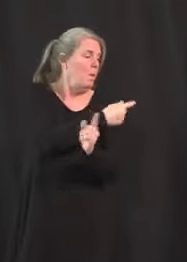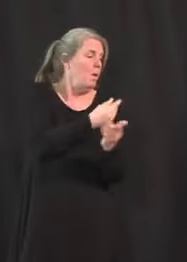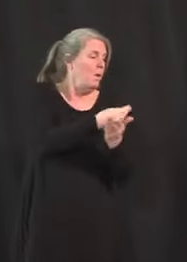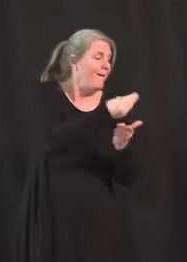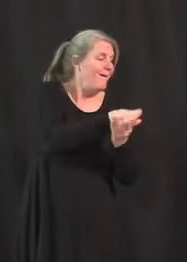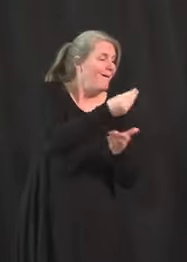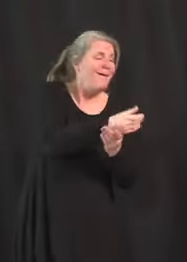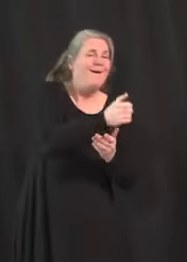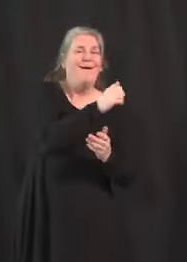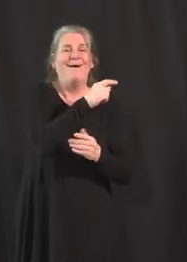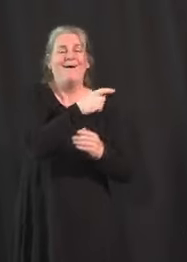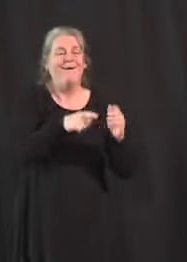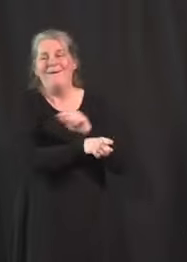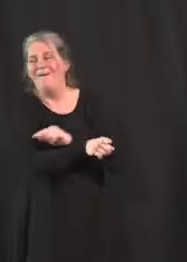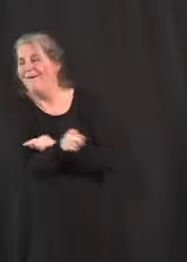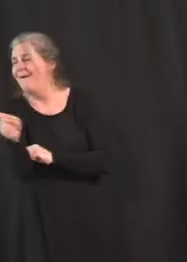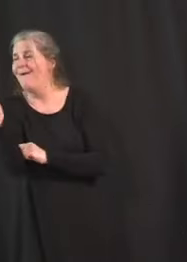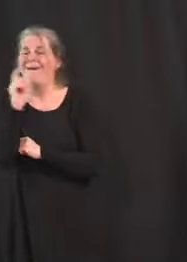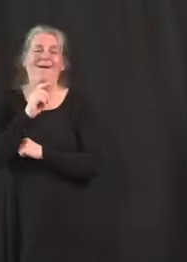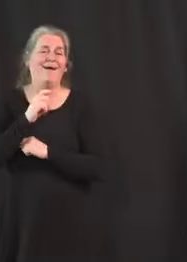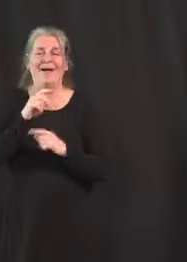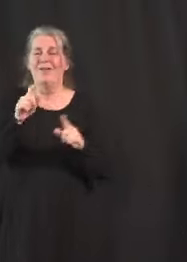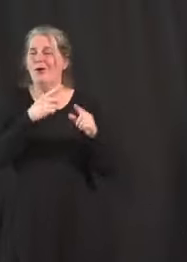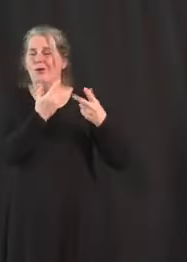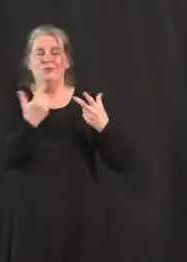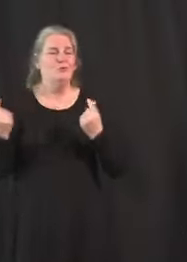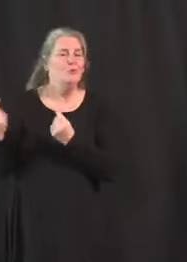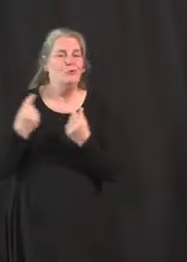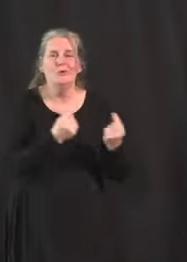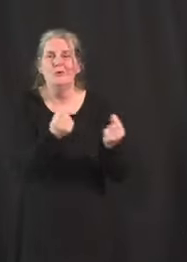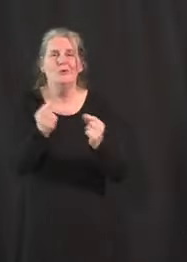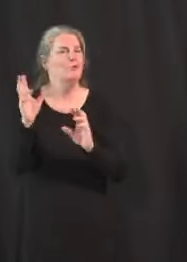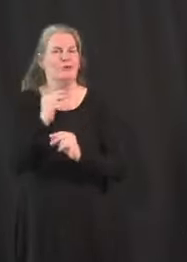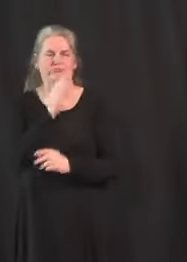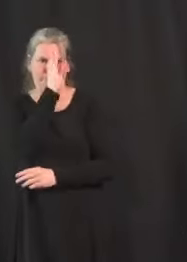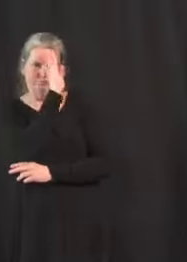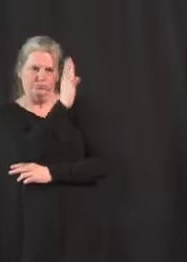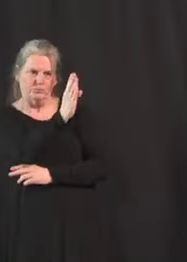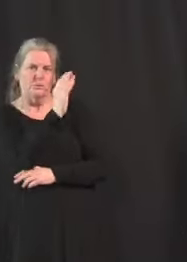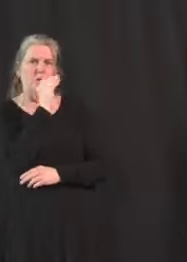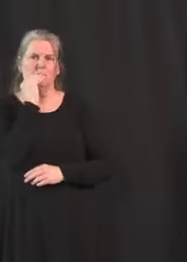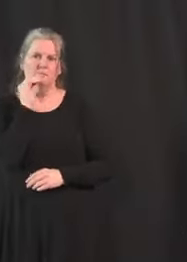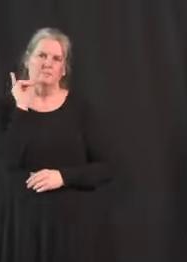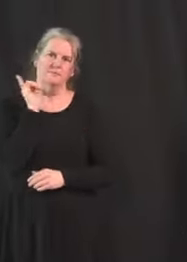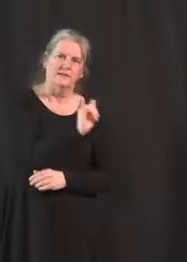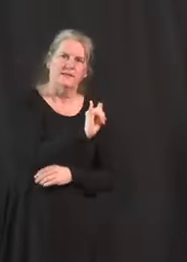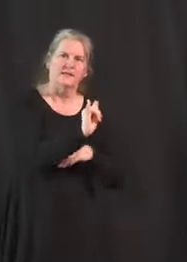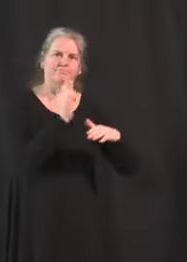DO NOT COLLECT $200. I'M GOING TO REPEAT A LITTLE